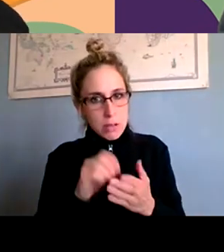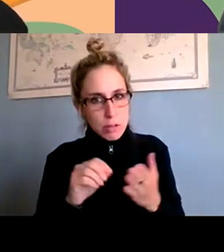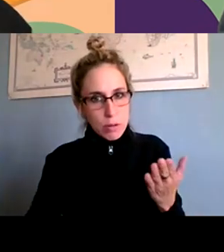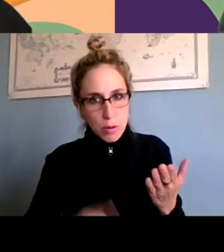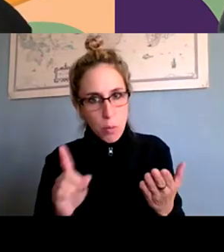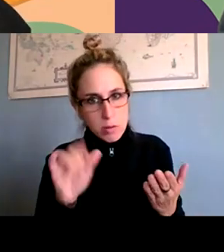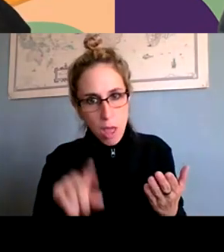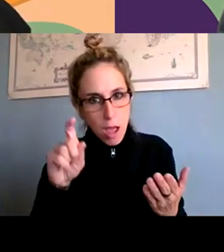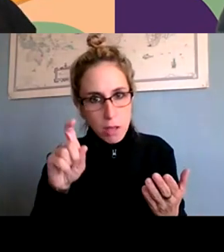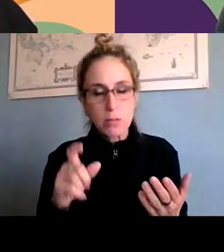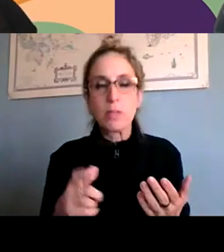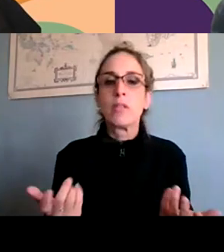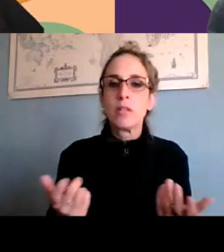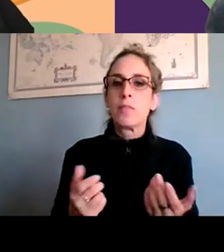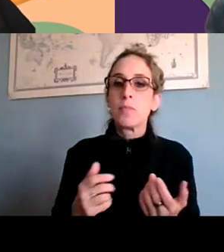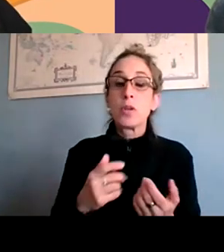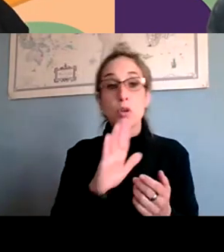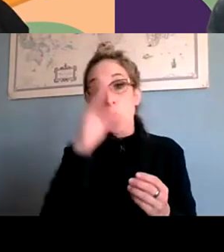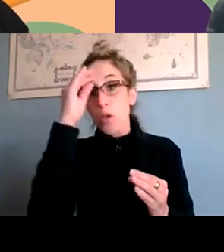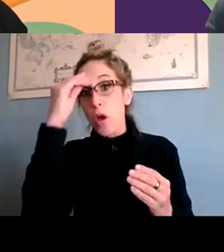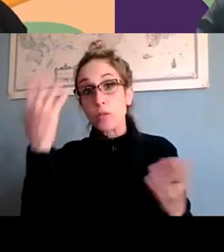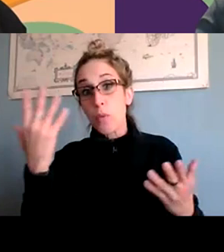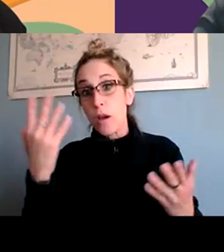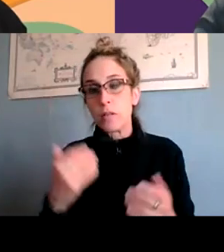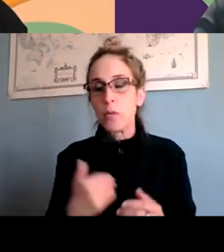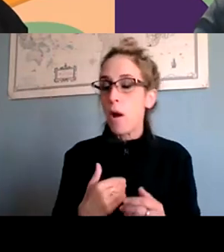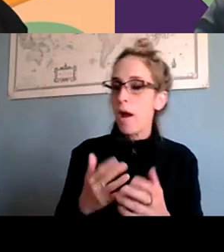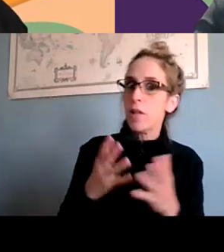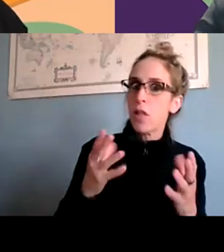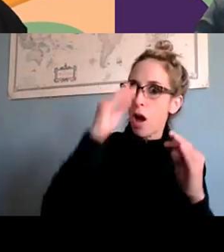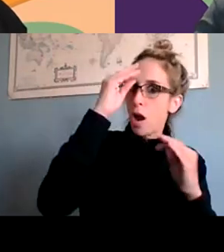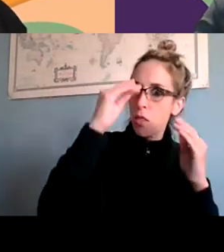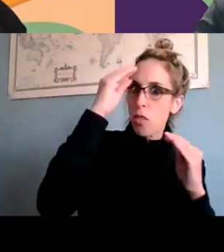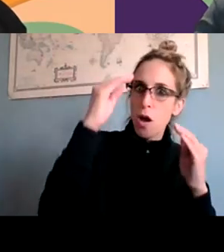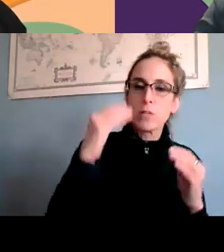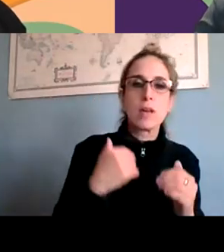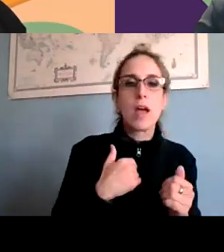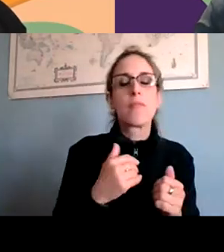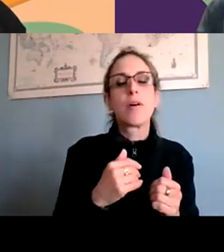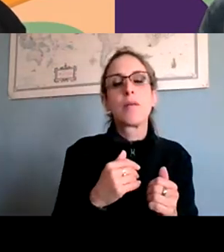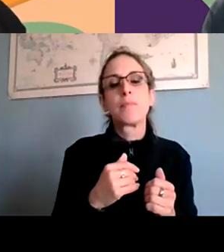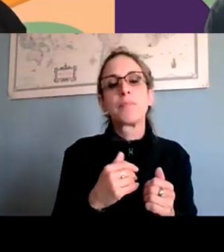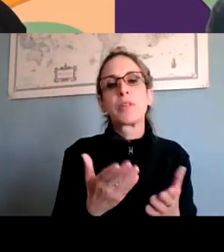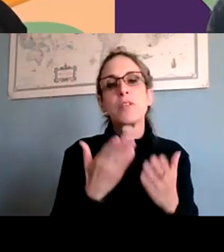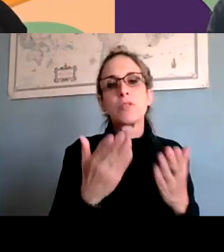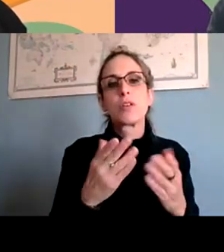Aurora Chang: Oh so many thoughts going on, I have a suggestion for a couple of pedagogical. Like tools to use.